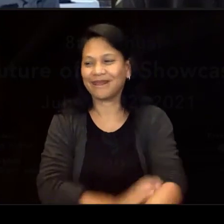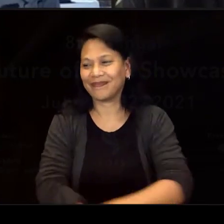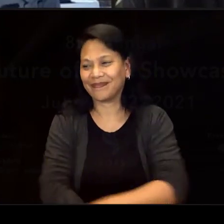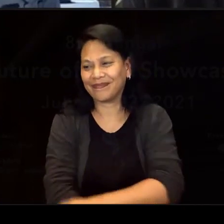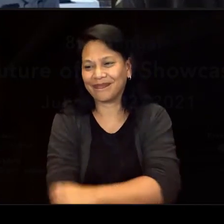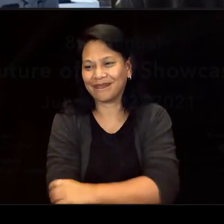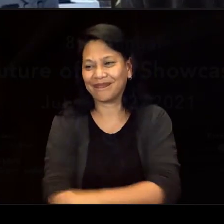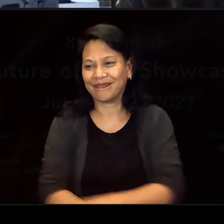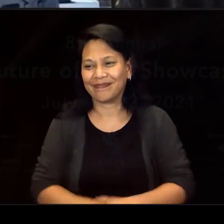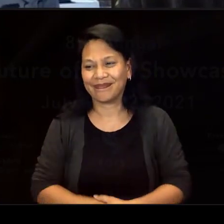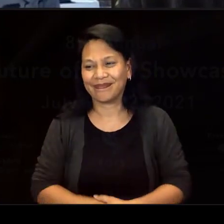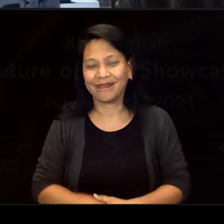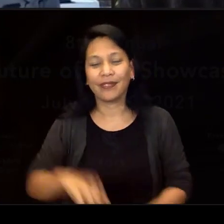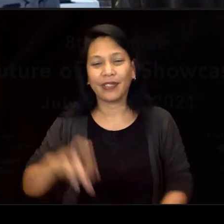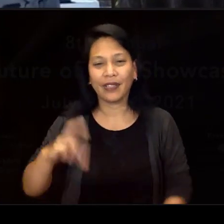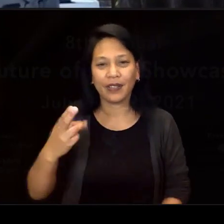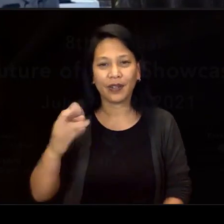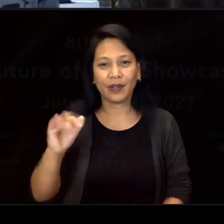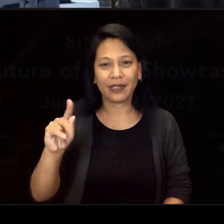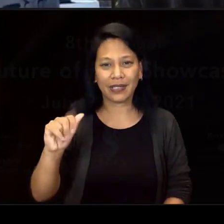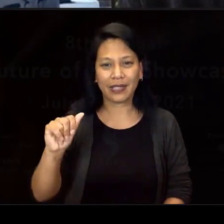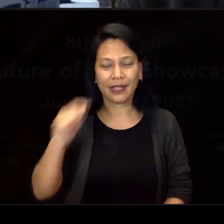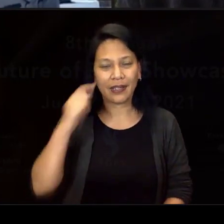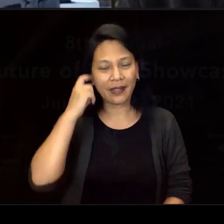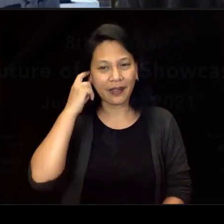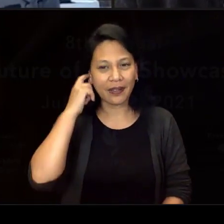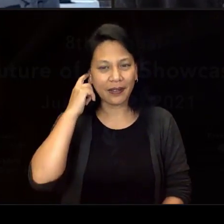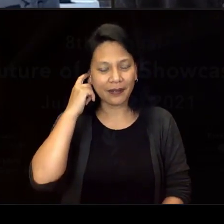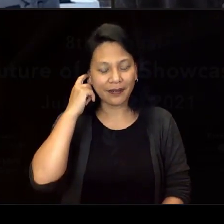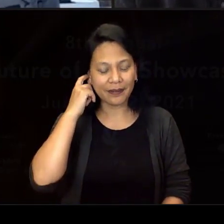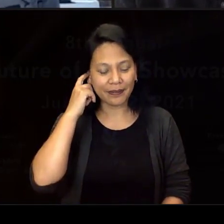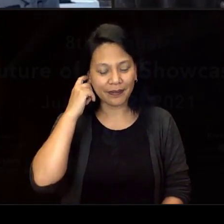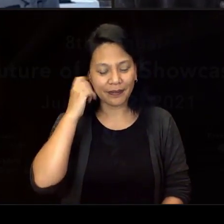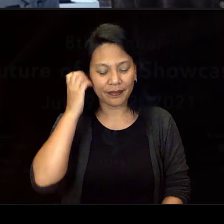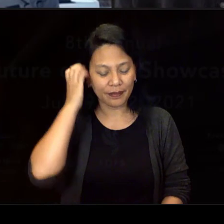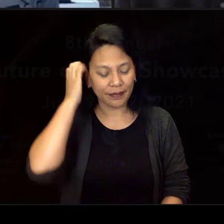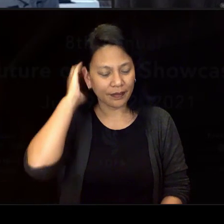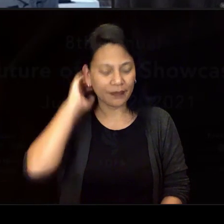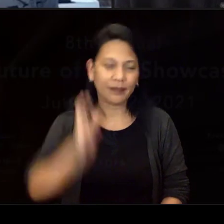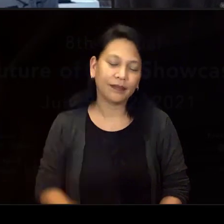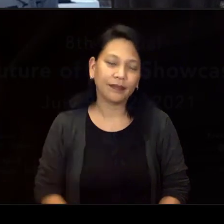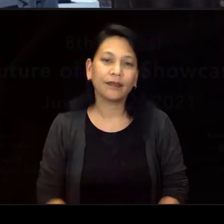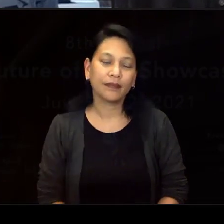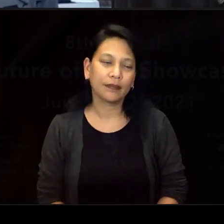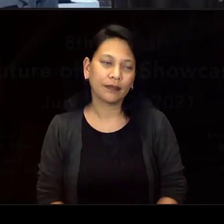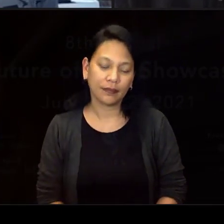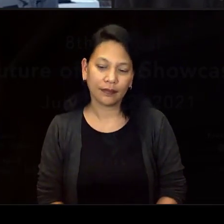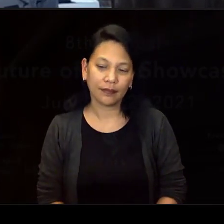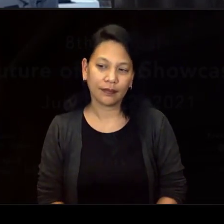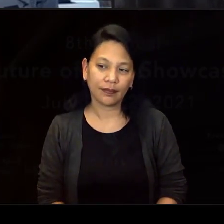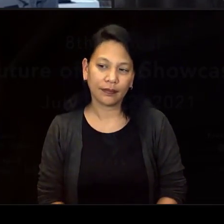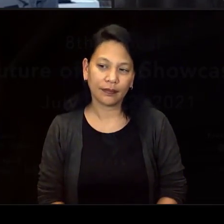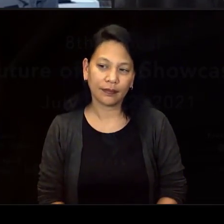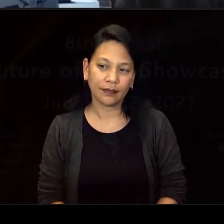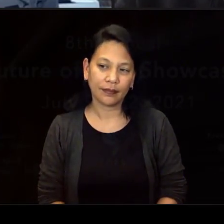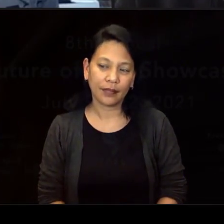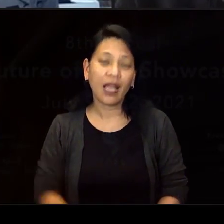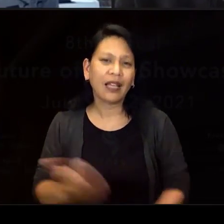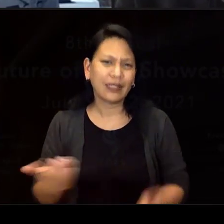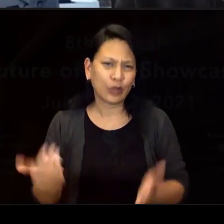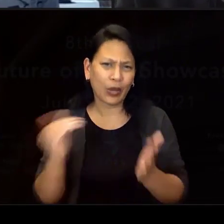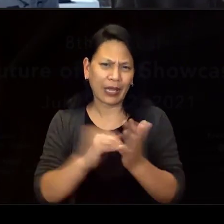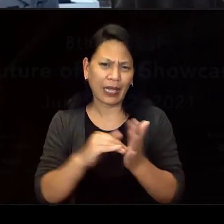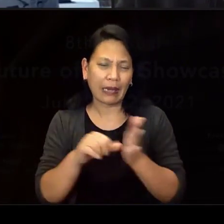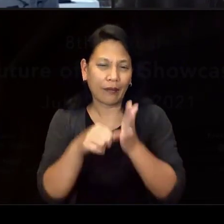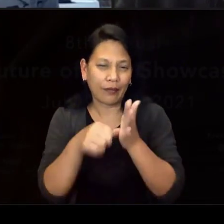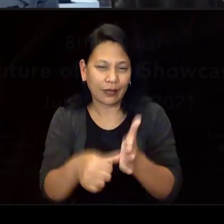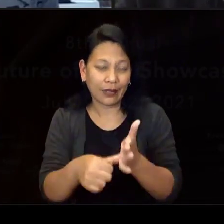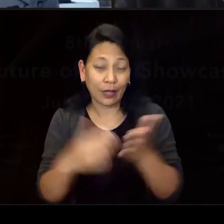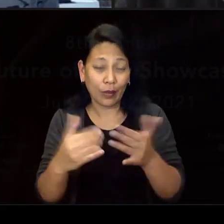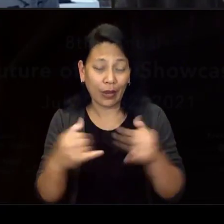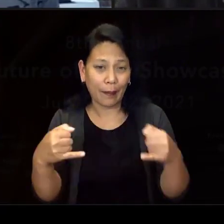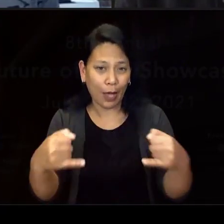I was going to say that just about consent and boundaries again, go back to knowing that,